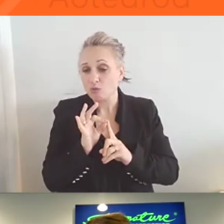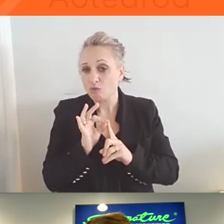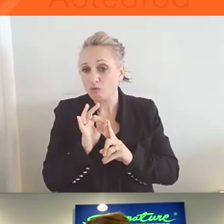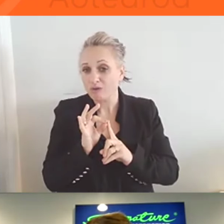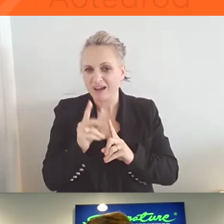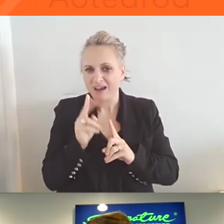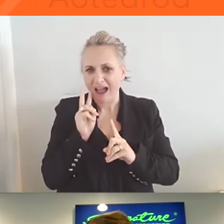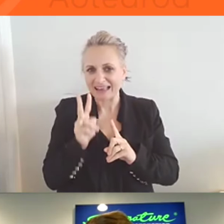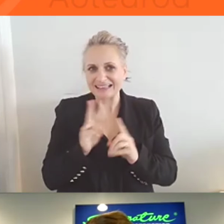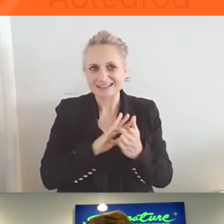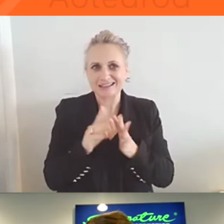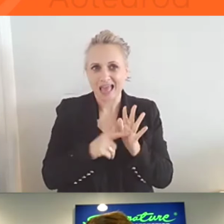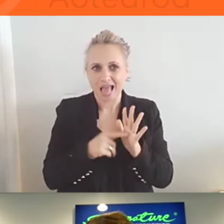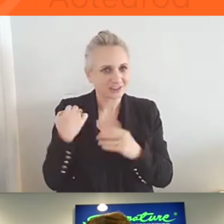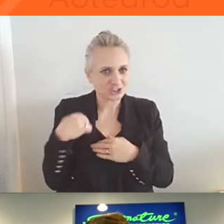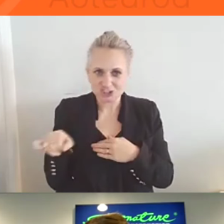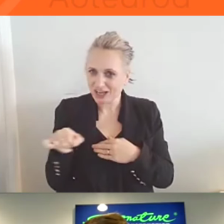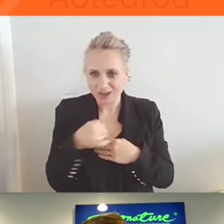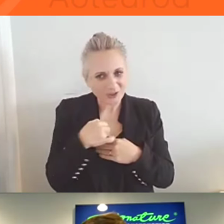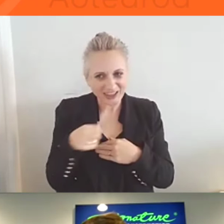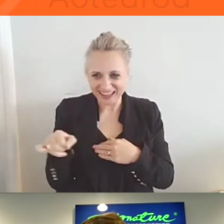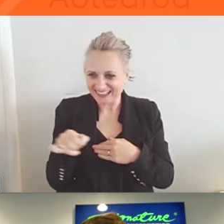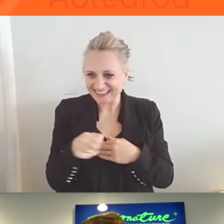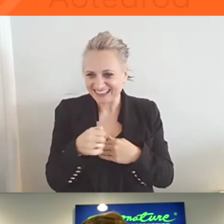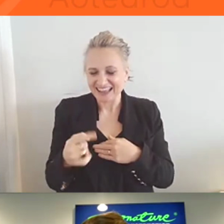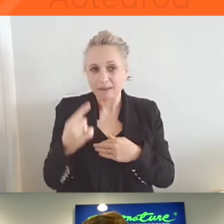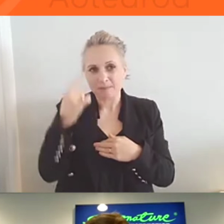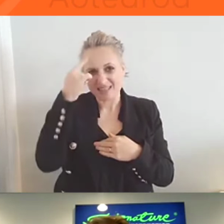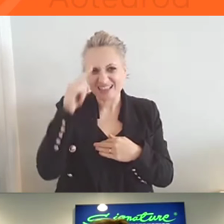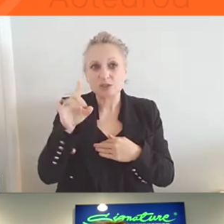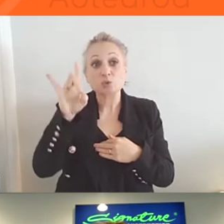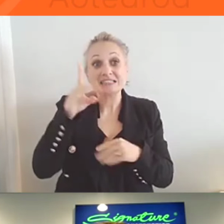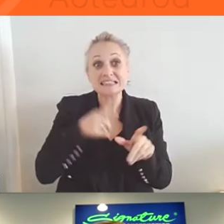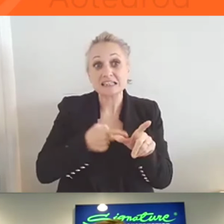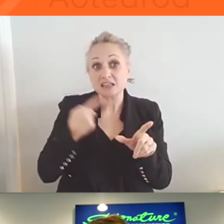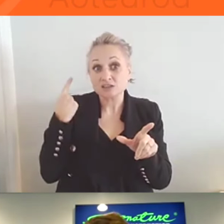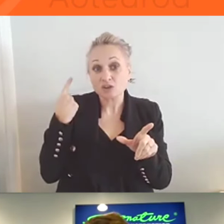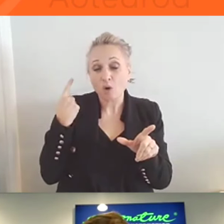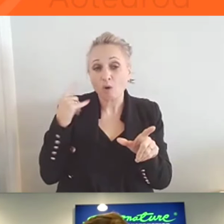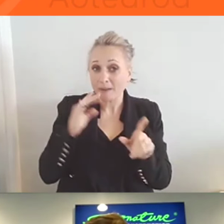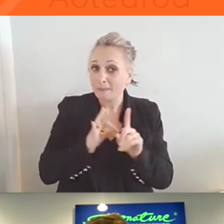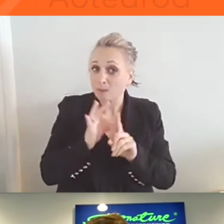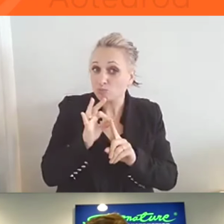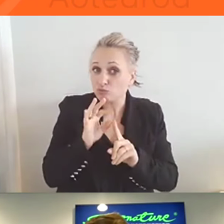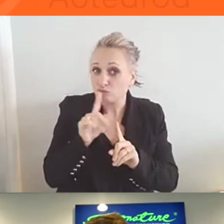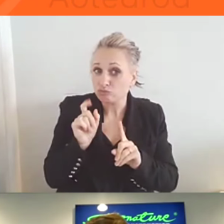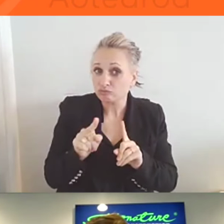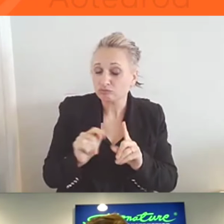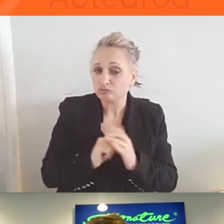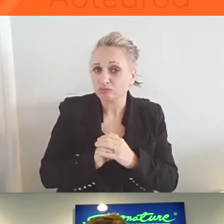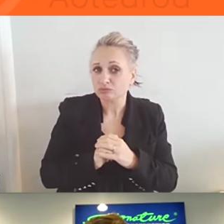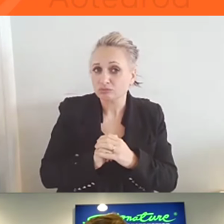her head, but I'm just staying I think this was ten years ago and I wonder what improvements have there been over the 10 years.